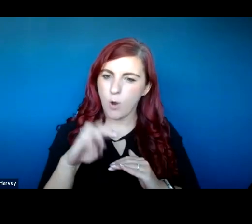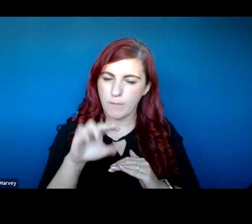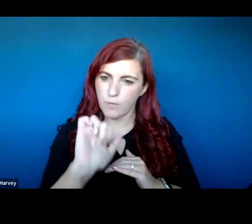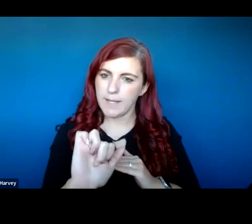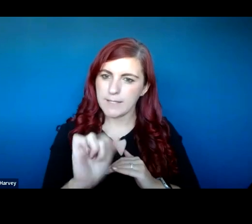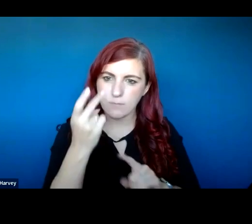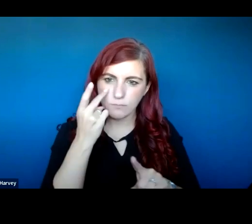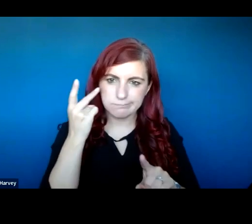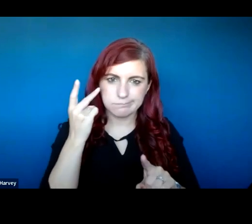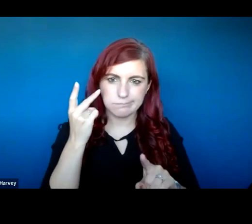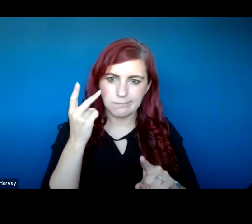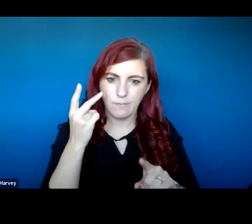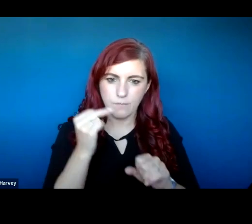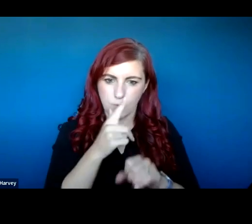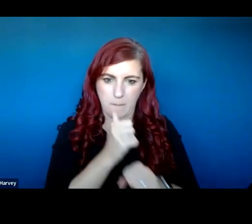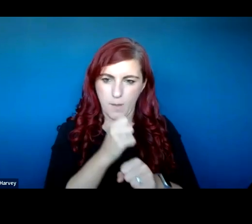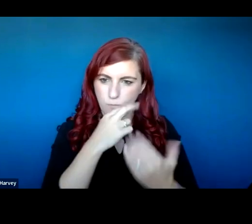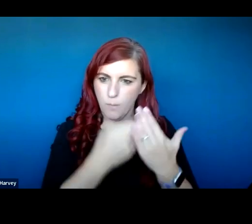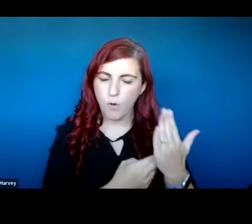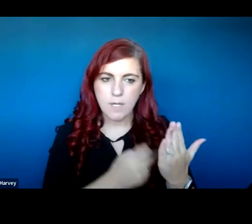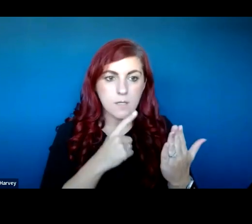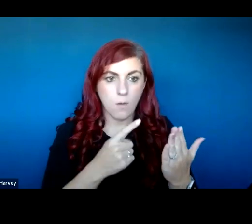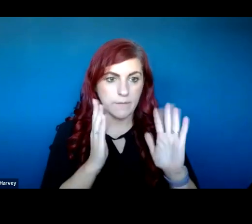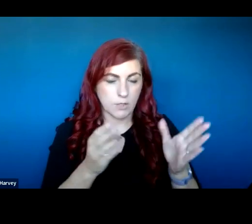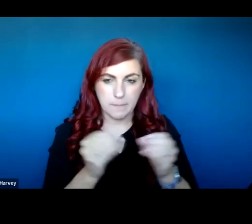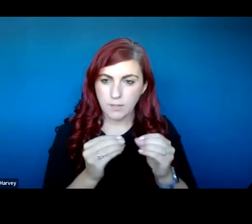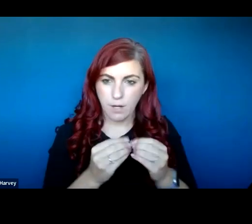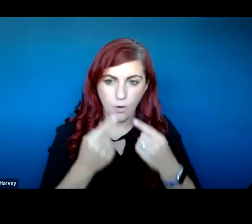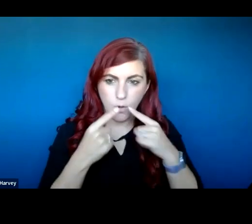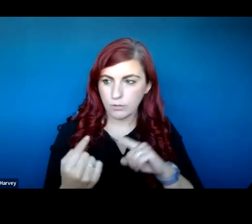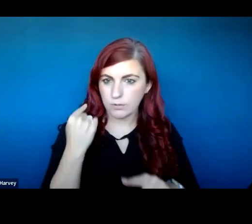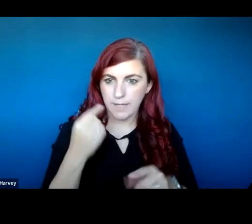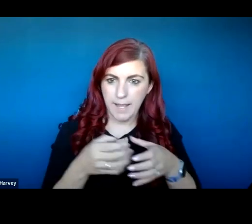report there, as he said it was launched back in April in the Botanic Gardens and